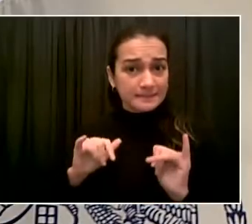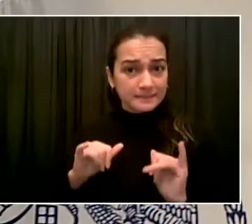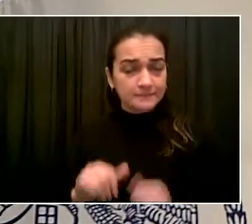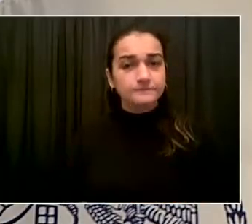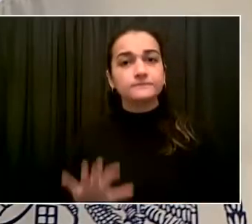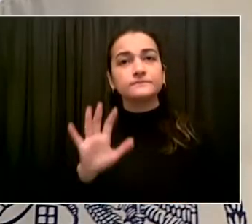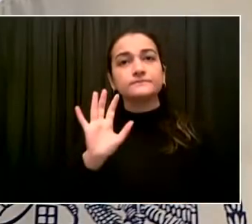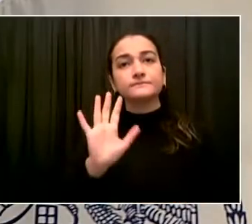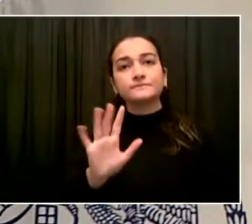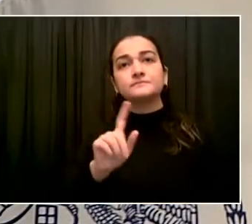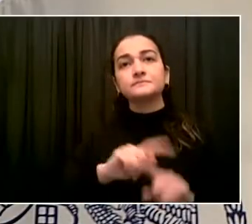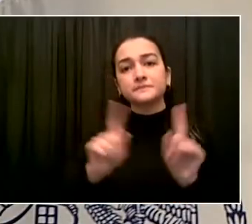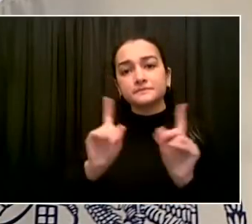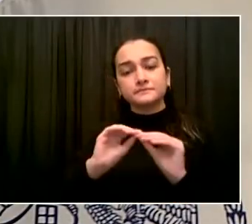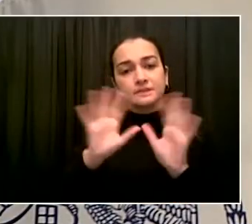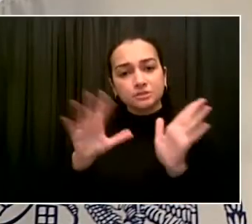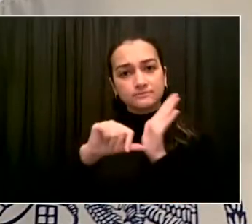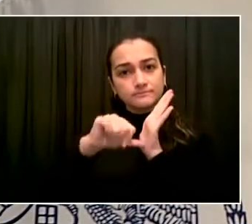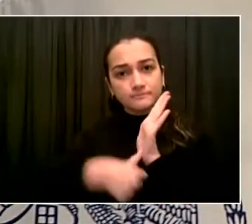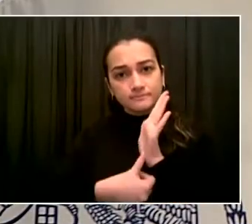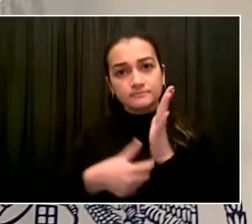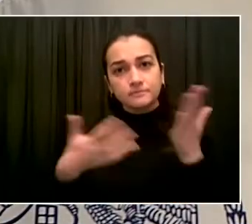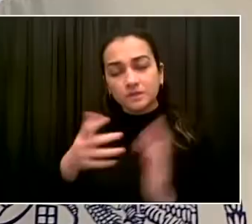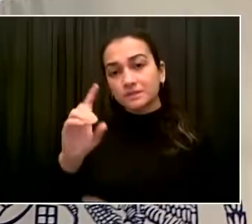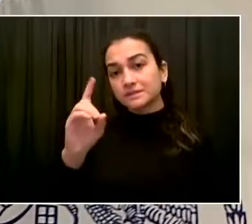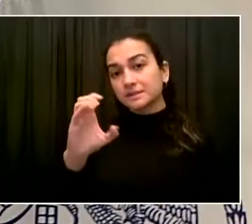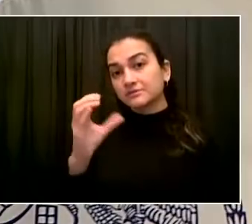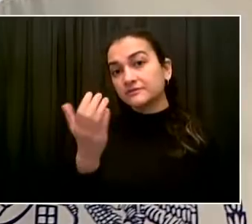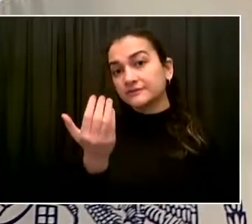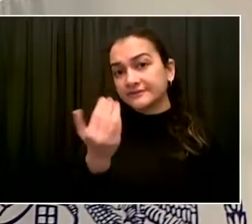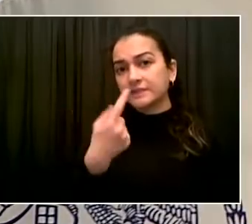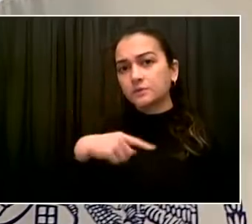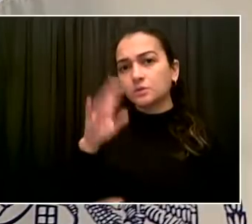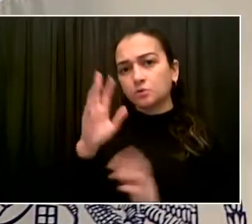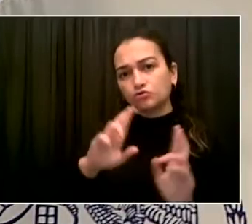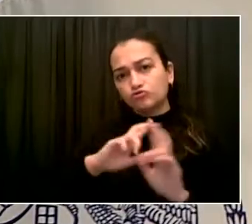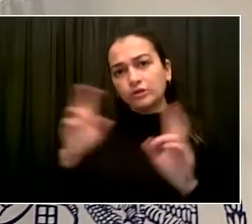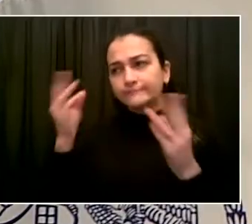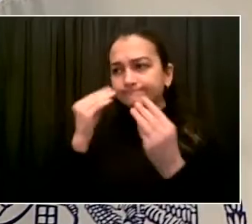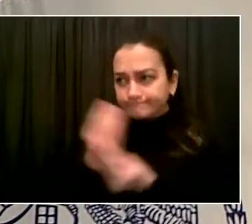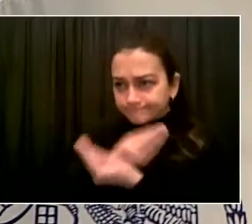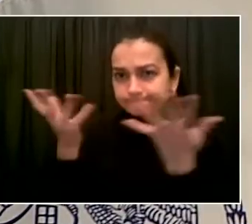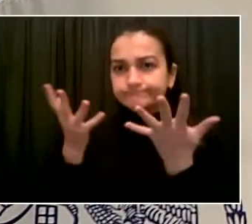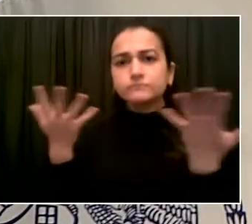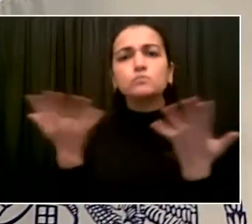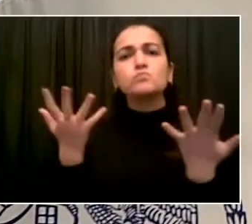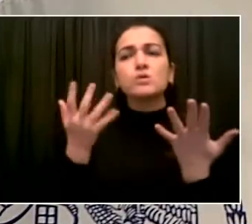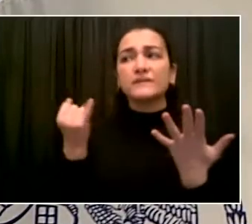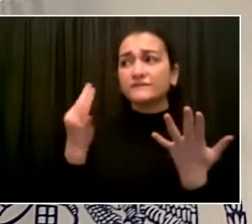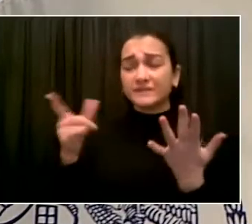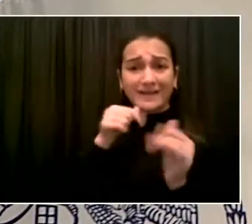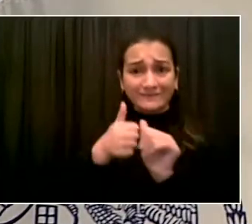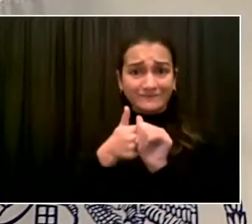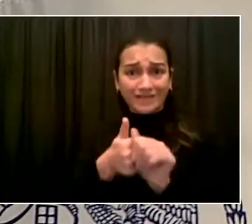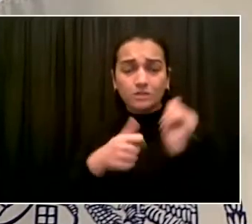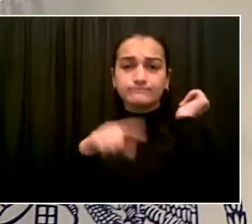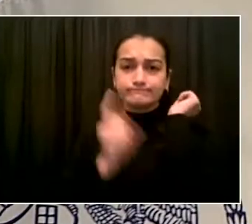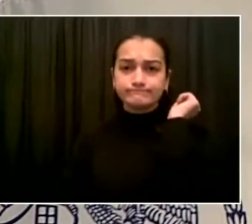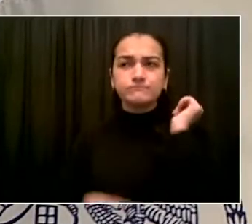WHETHN EY PUT OUT THE GUIDELINES. BUT I WANT TO REMIND YOU, WE